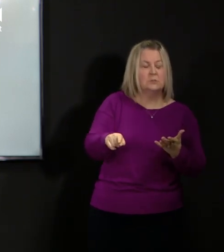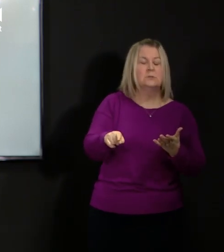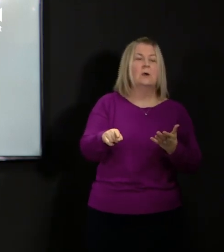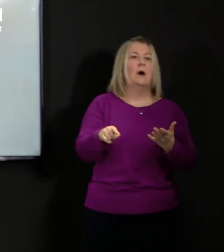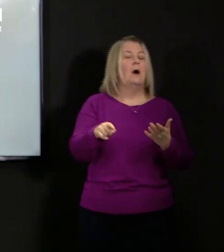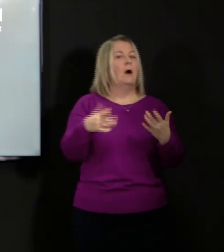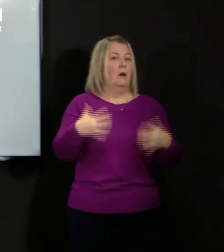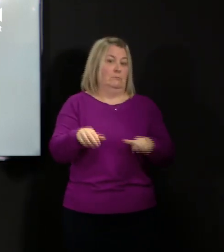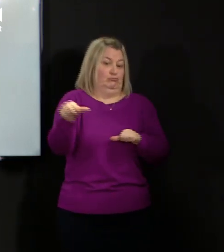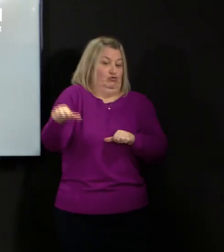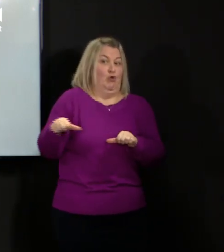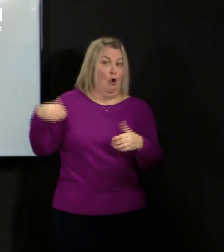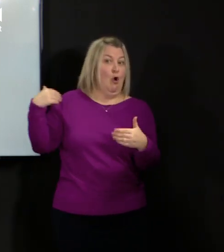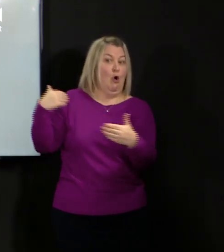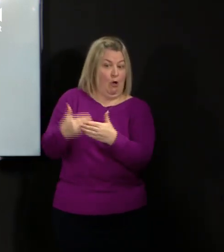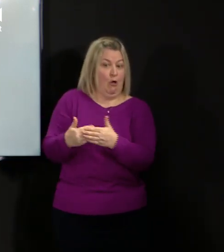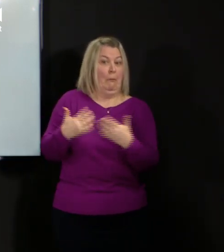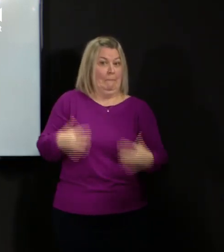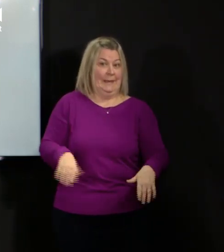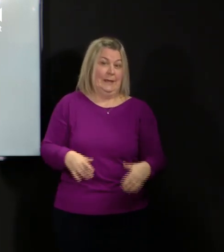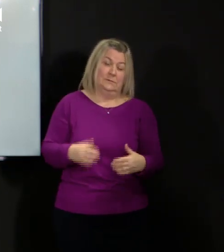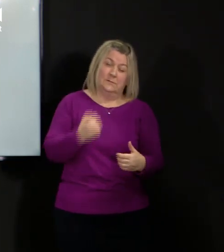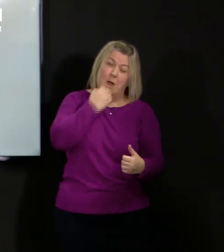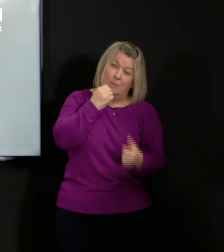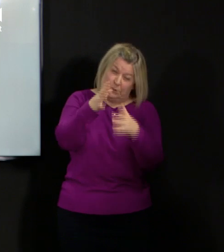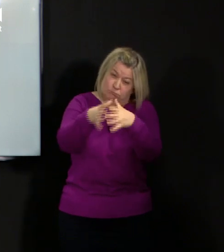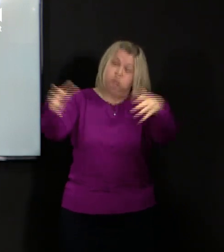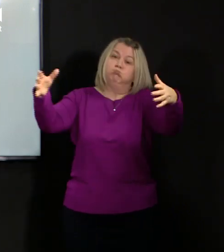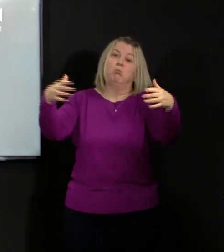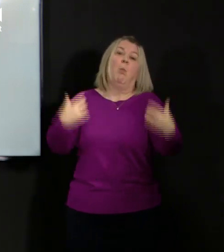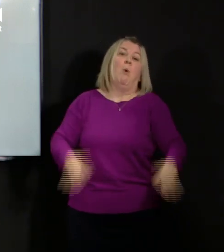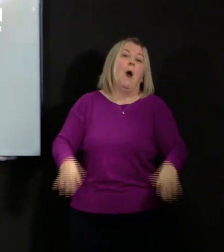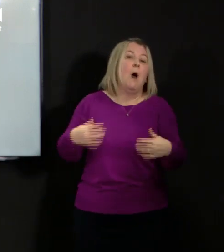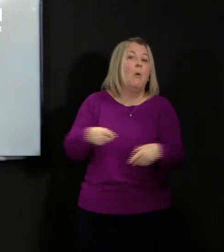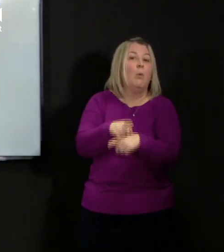space of time, shows the incredible dedication of our healthcare community,